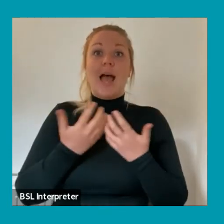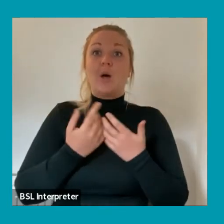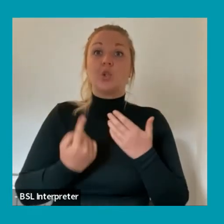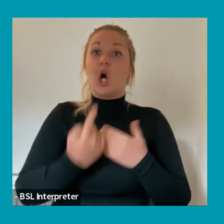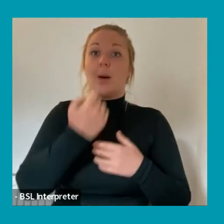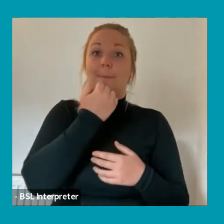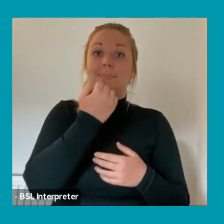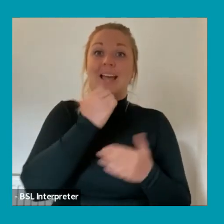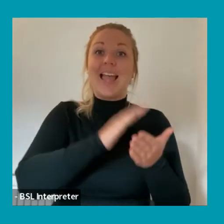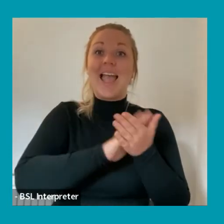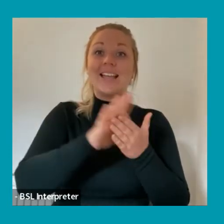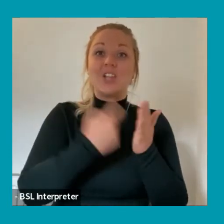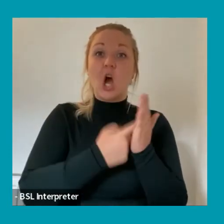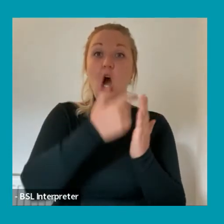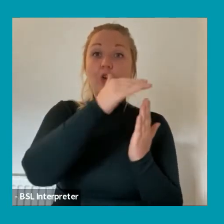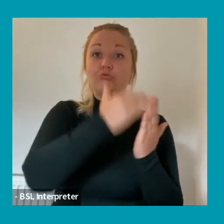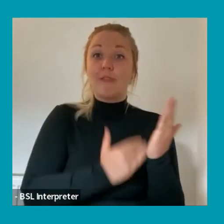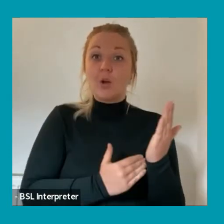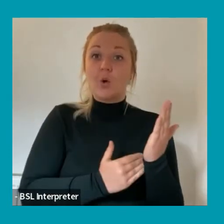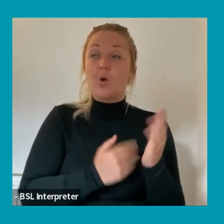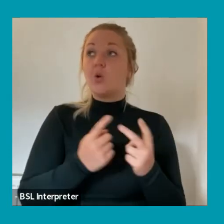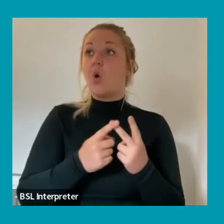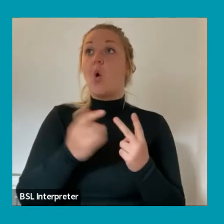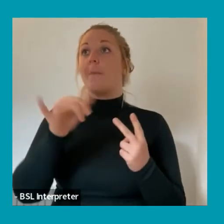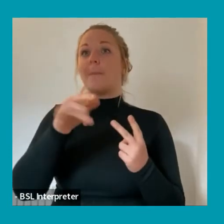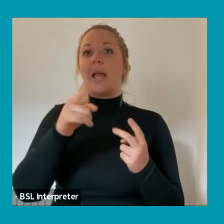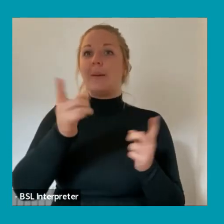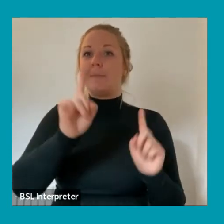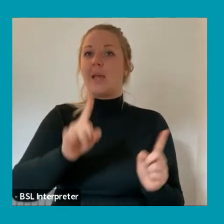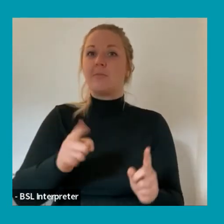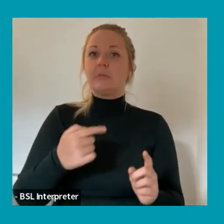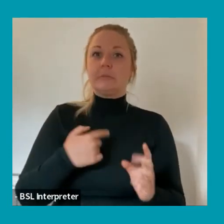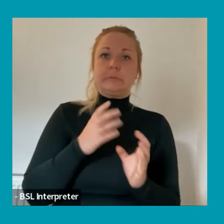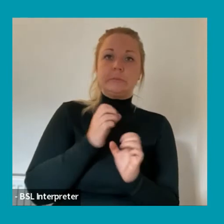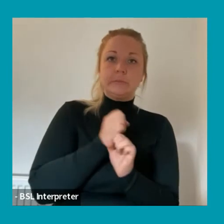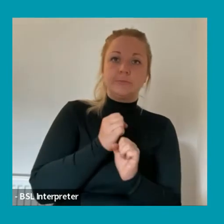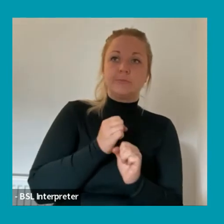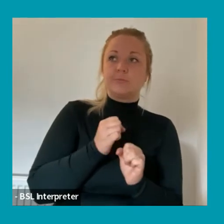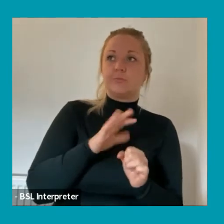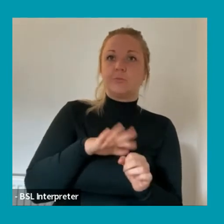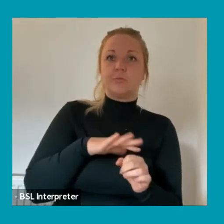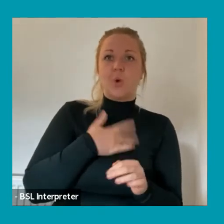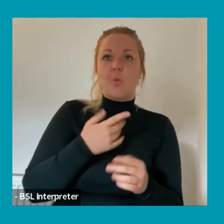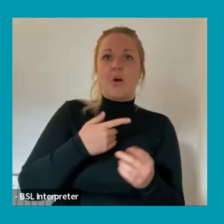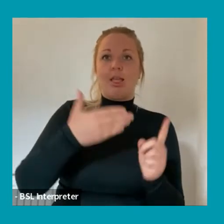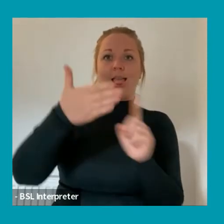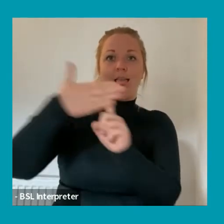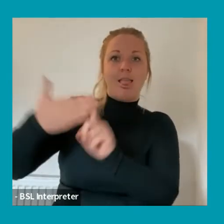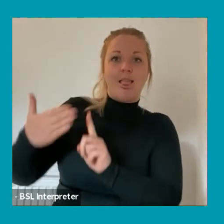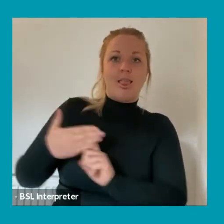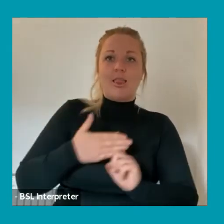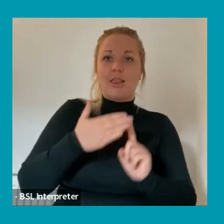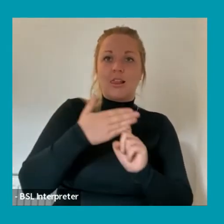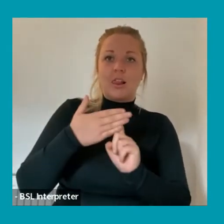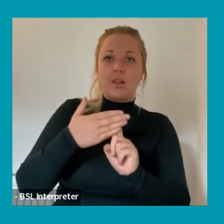It could be that people don't want the stigma. It could be that since someone joined they acquired a health